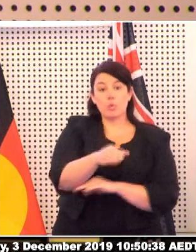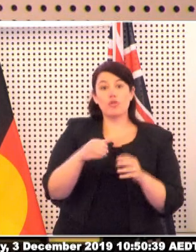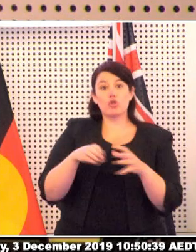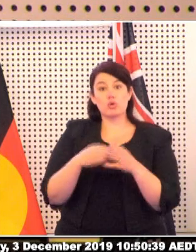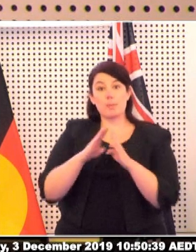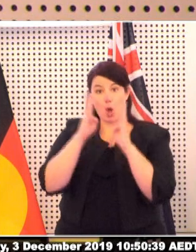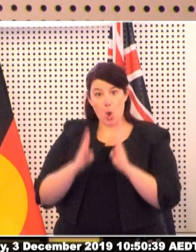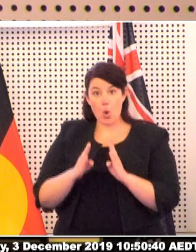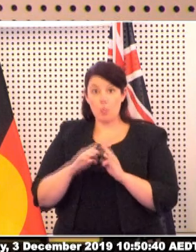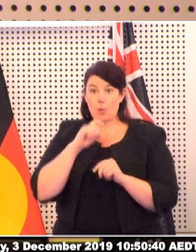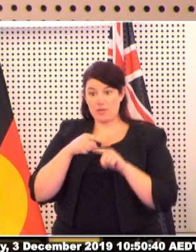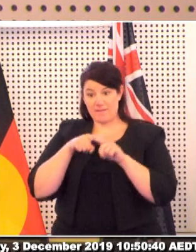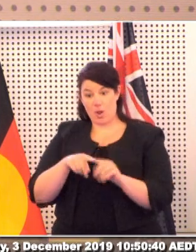of the kind that you’ve described?